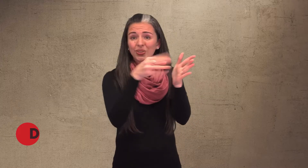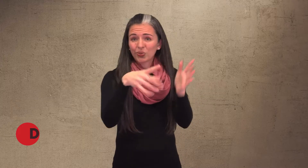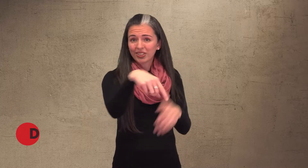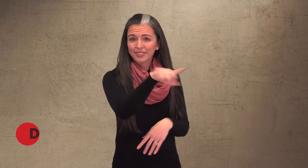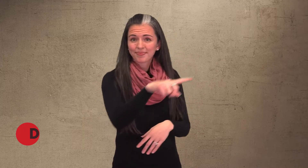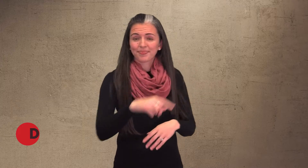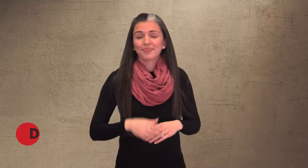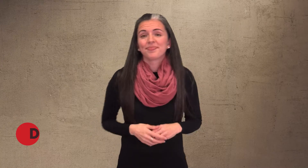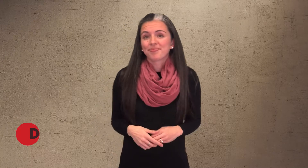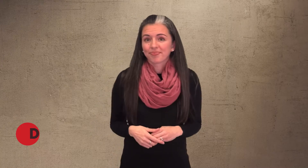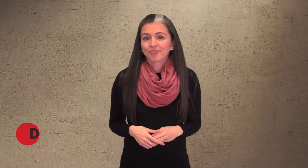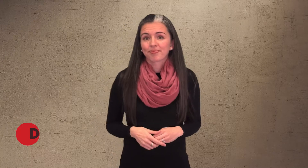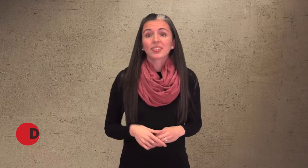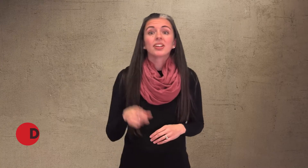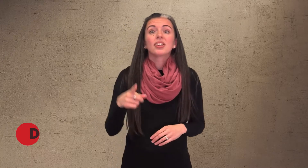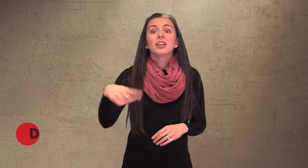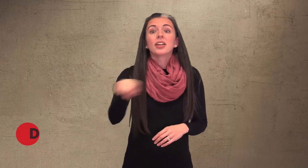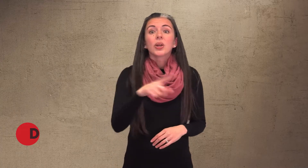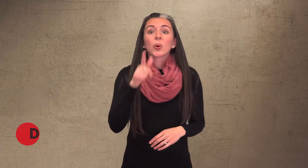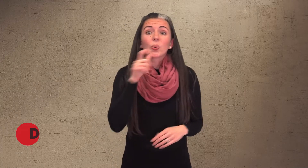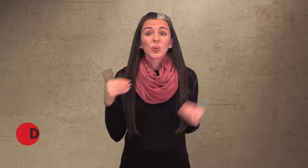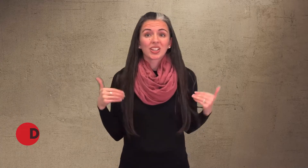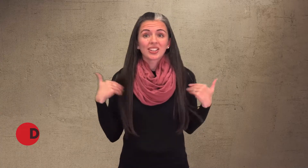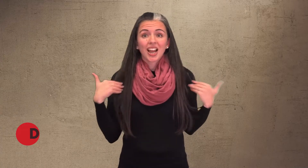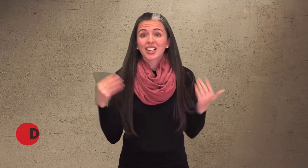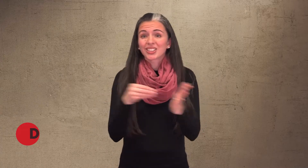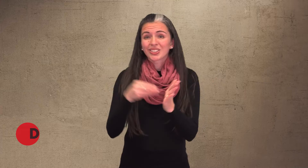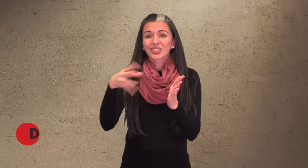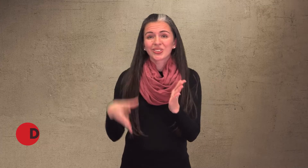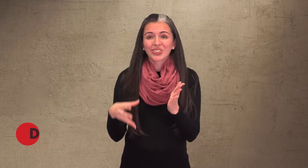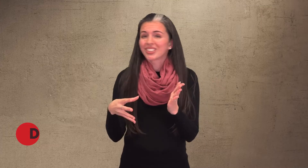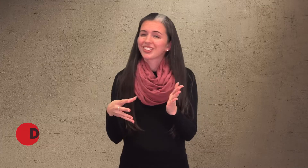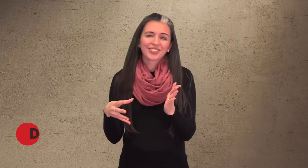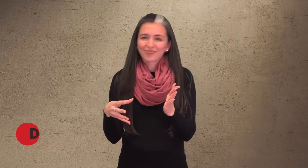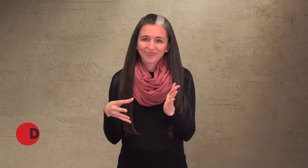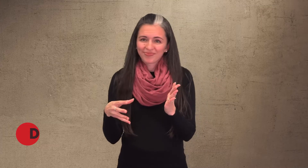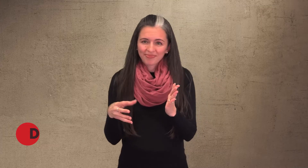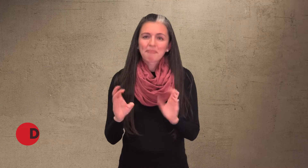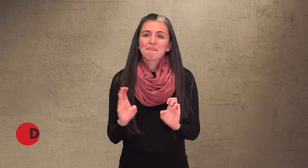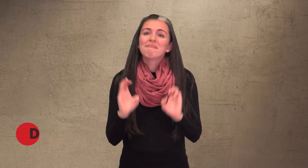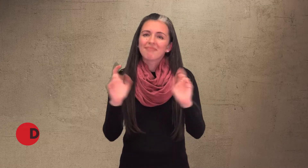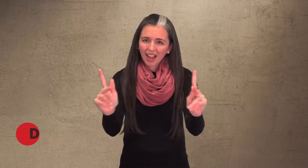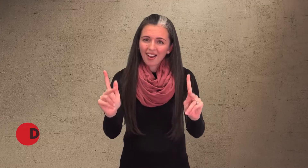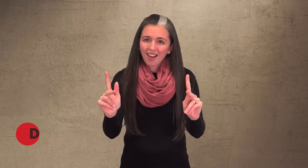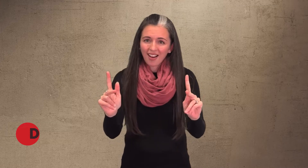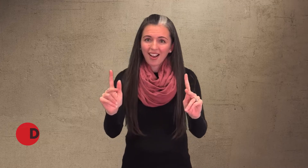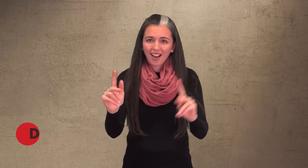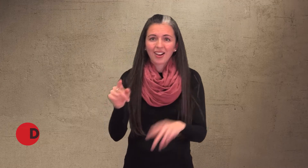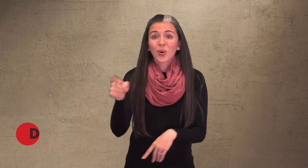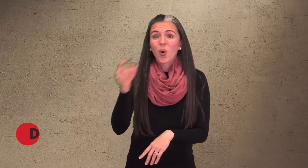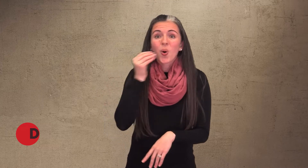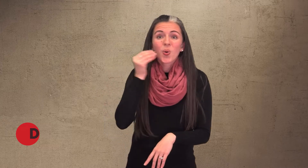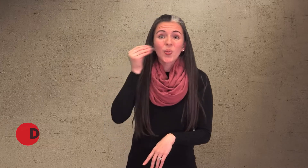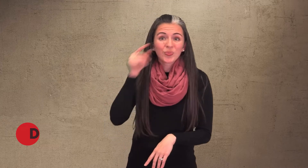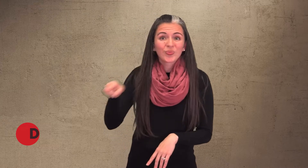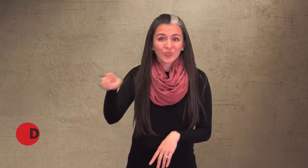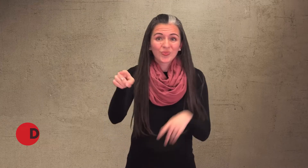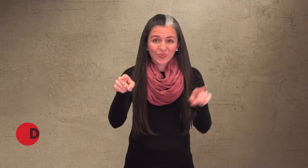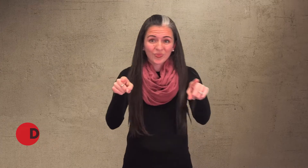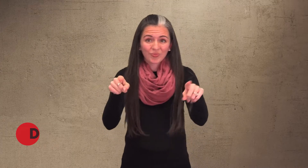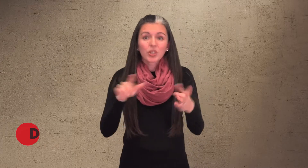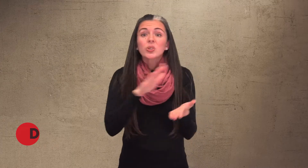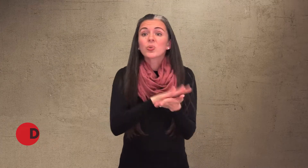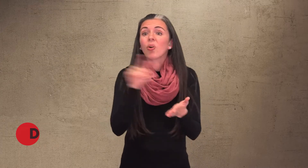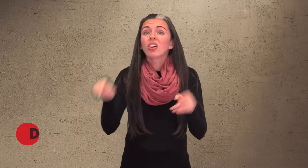The younger students had to go back to their homes which meant